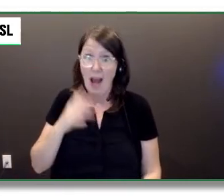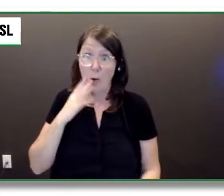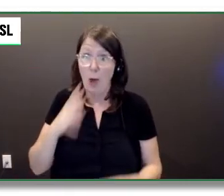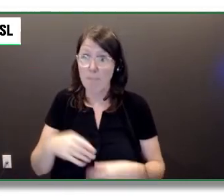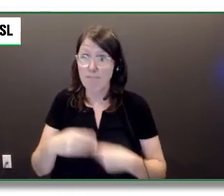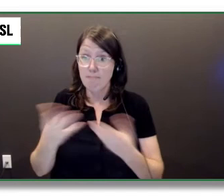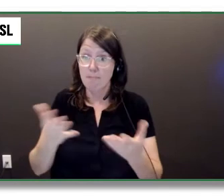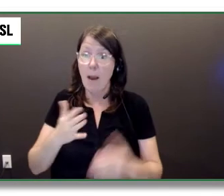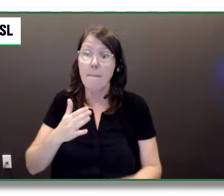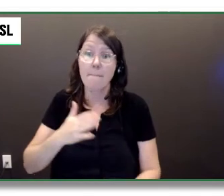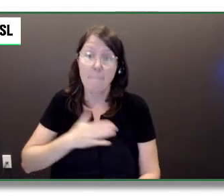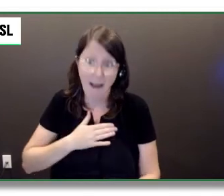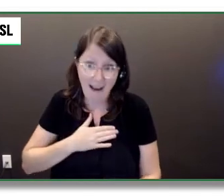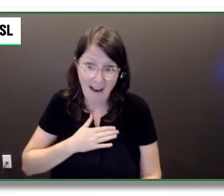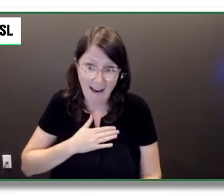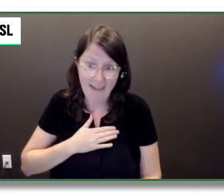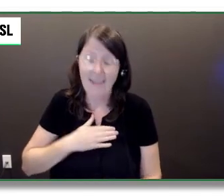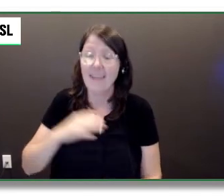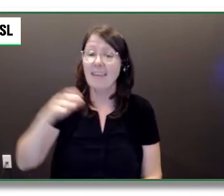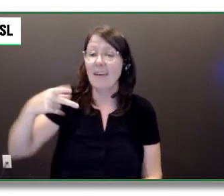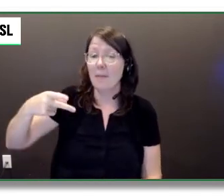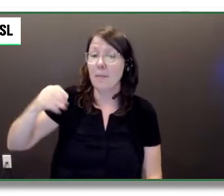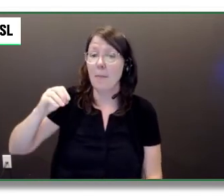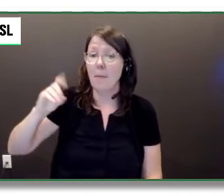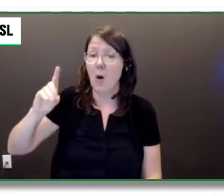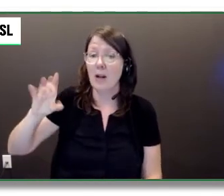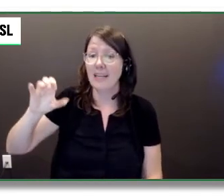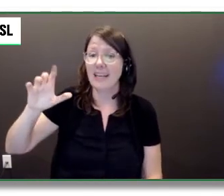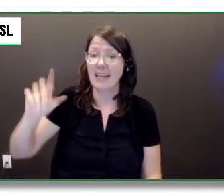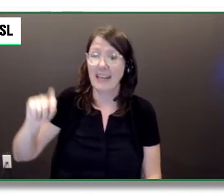activities. The tentative name is Homeward Nature. It's not yet released